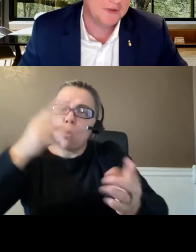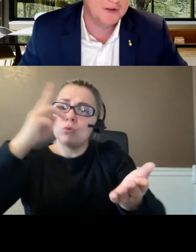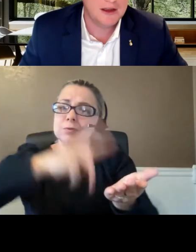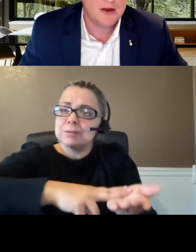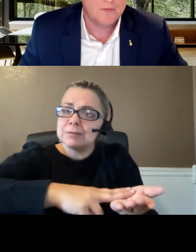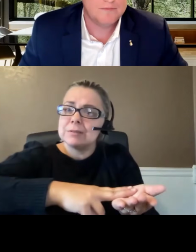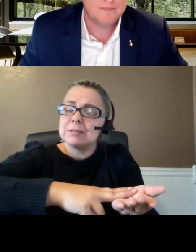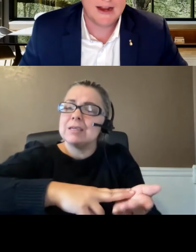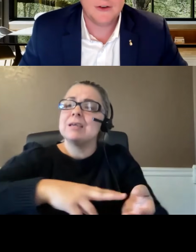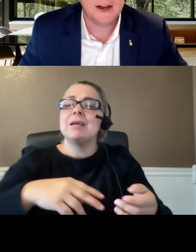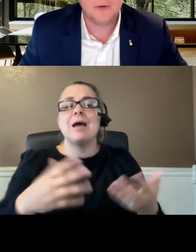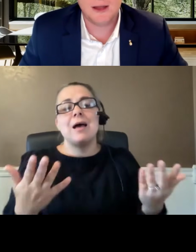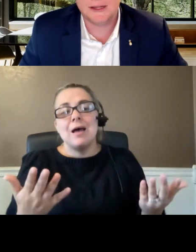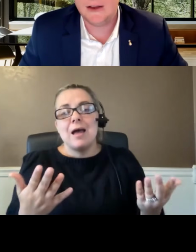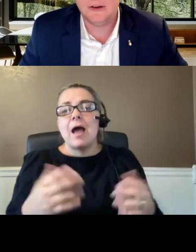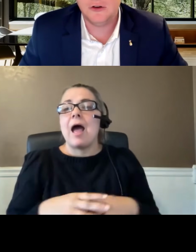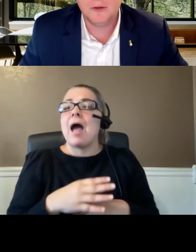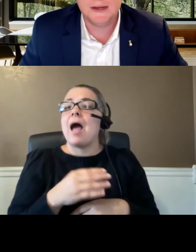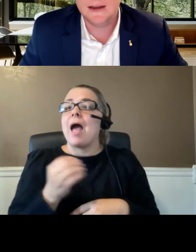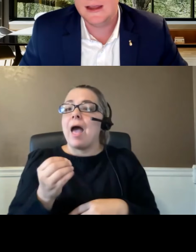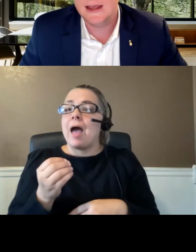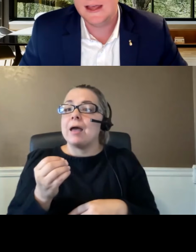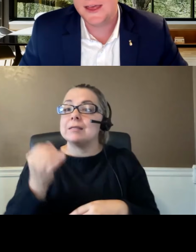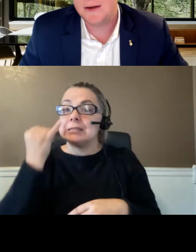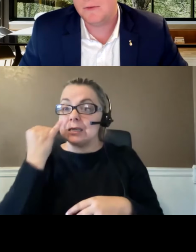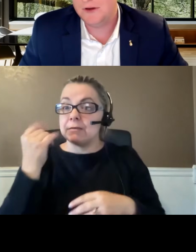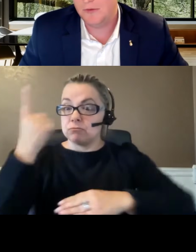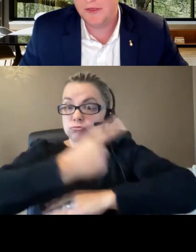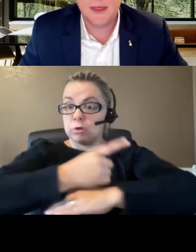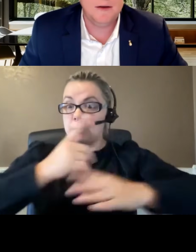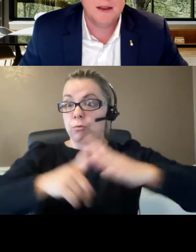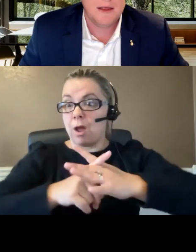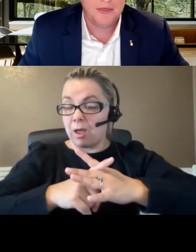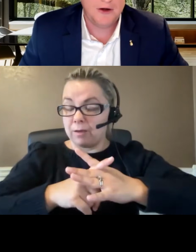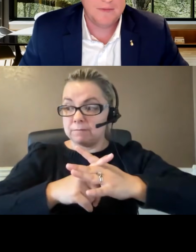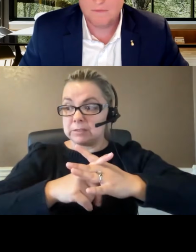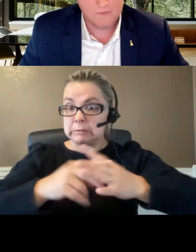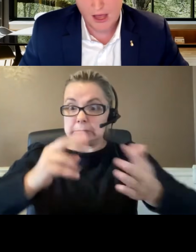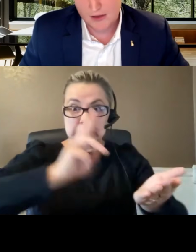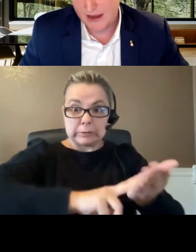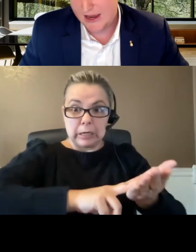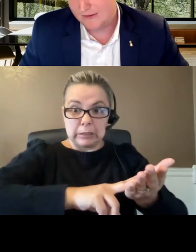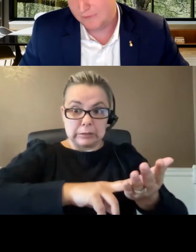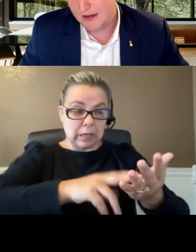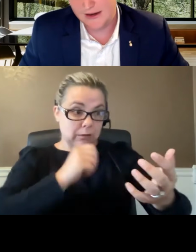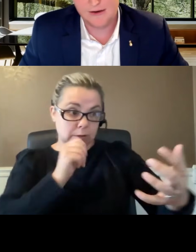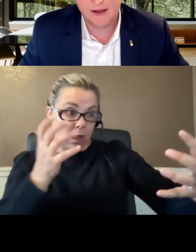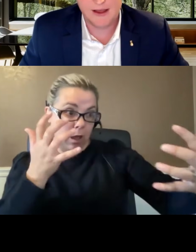That contractual obligation could be that, you know, within 30 days of being identified,